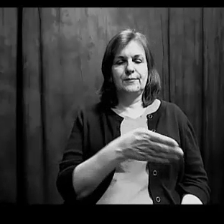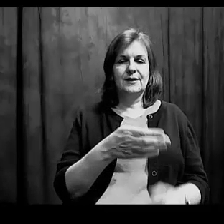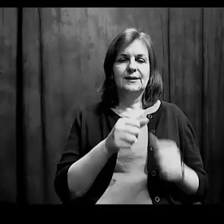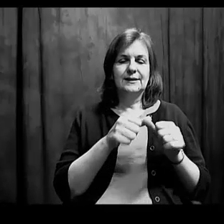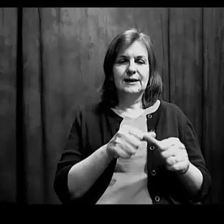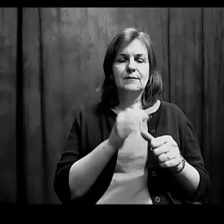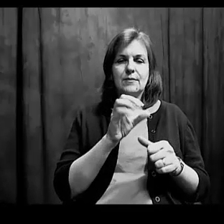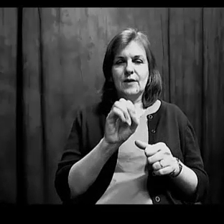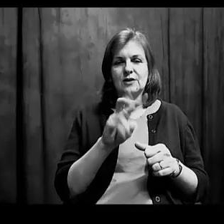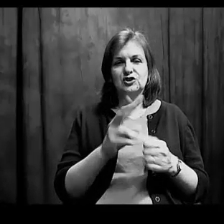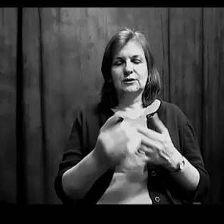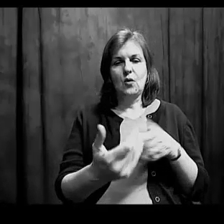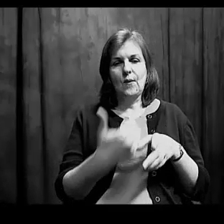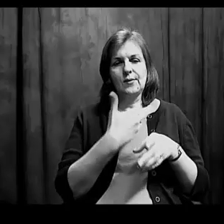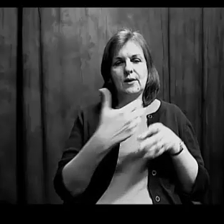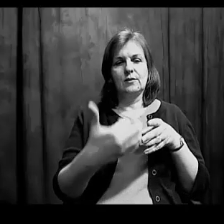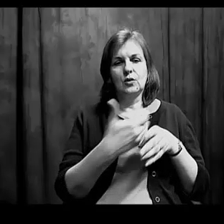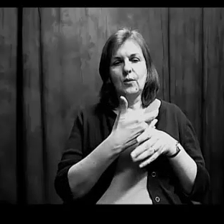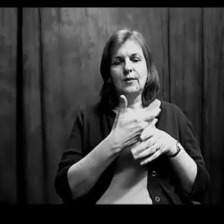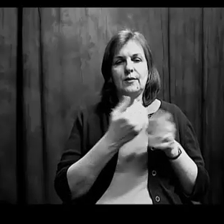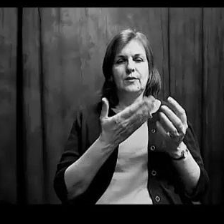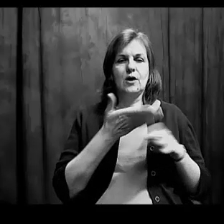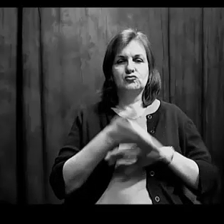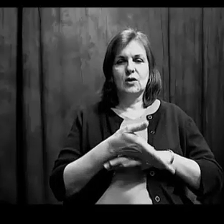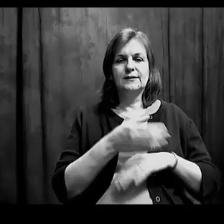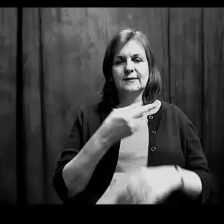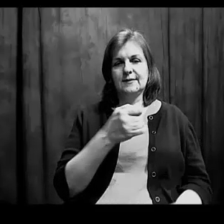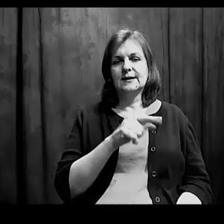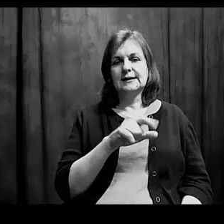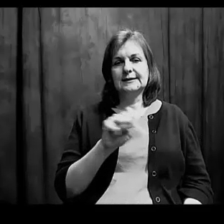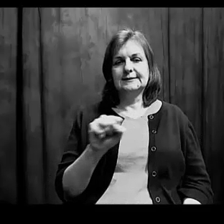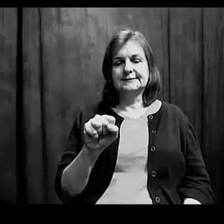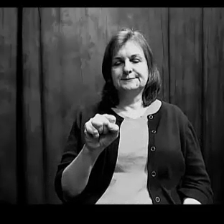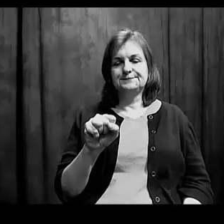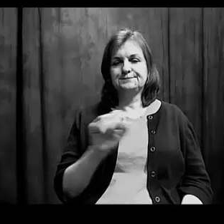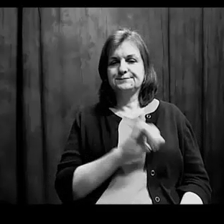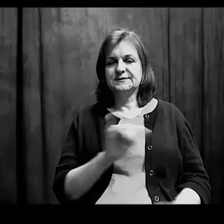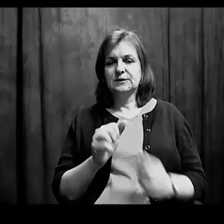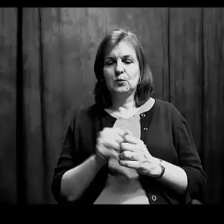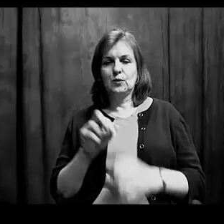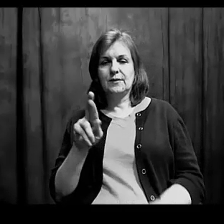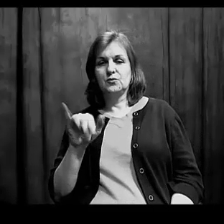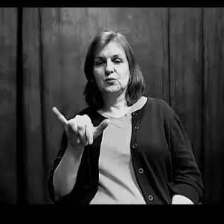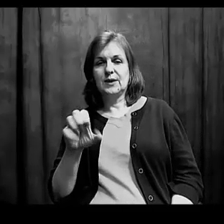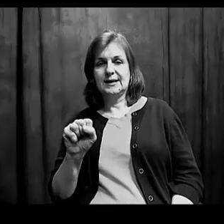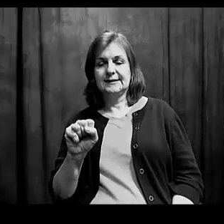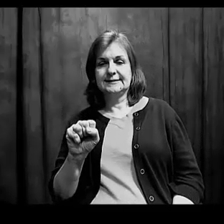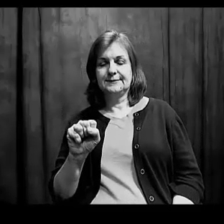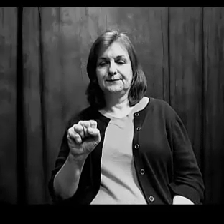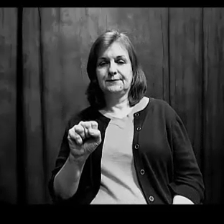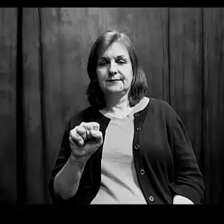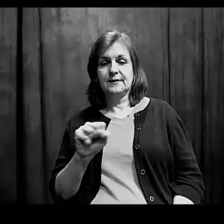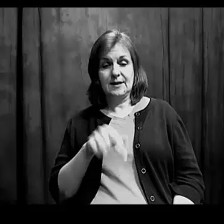that oxygen in the water flowing over their gills same with rays